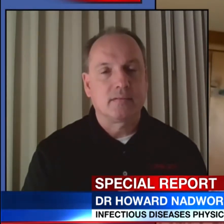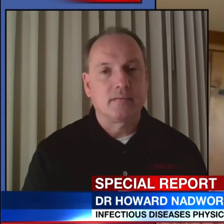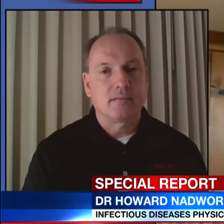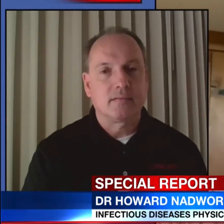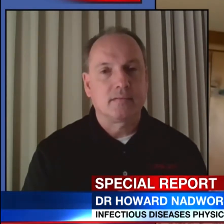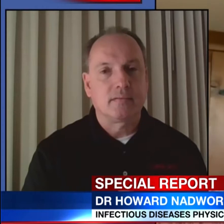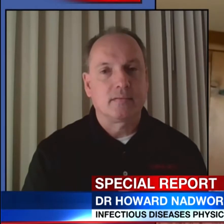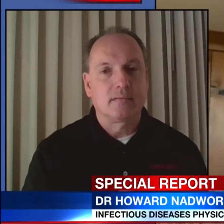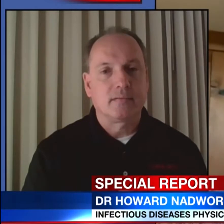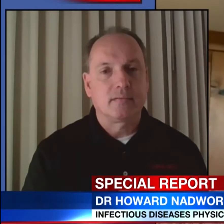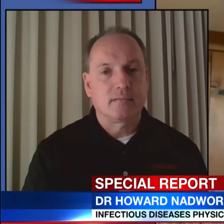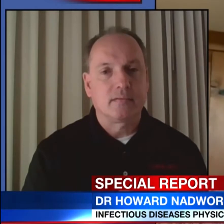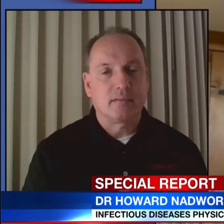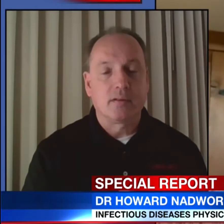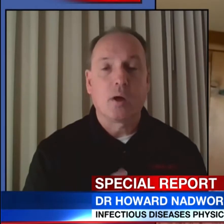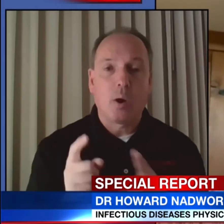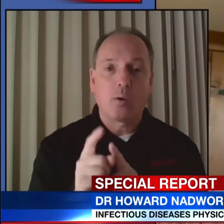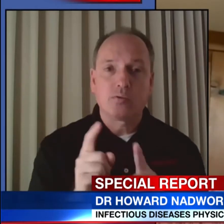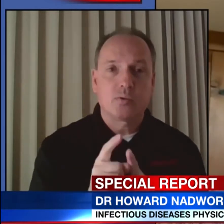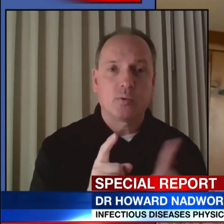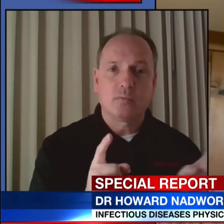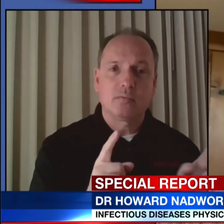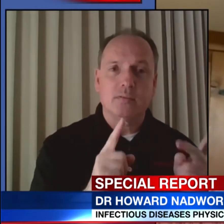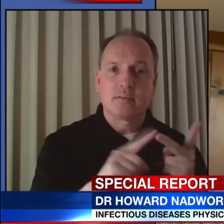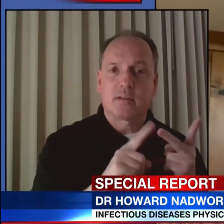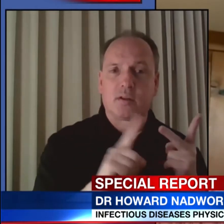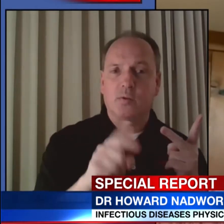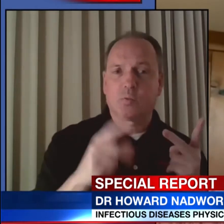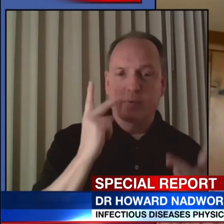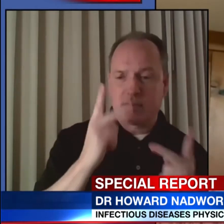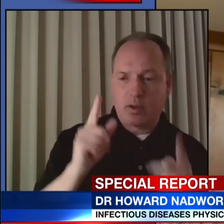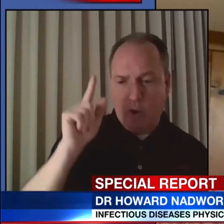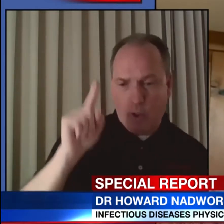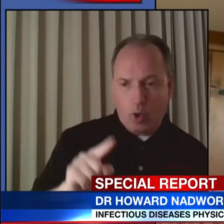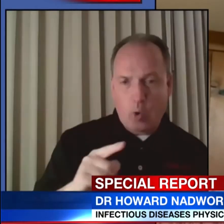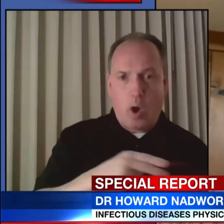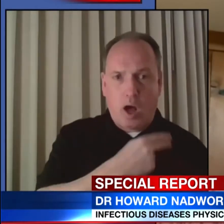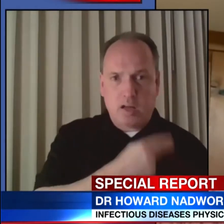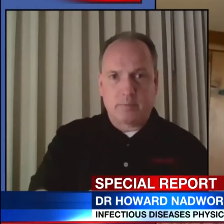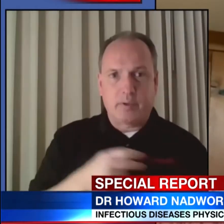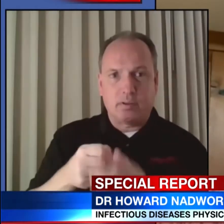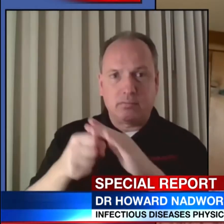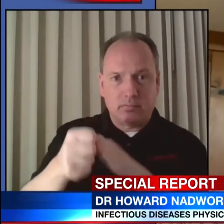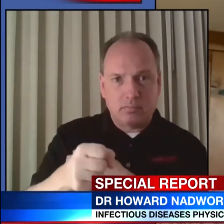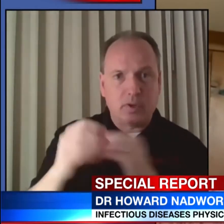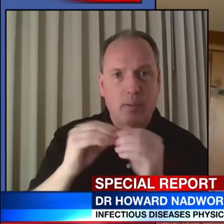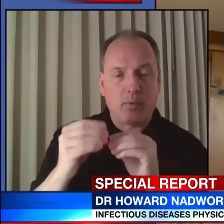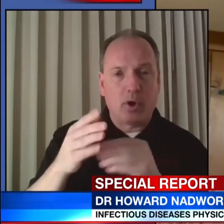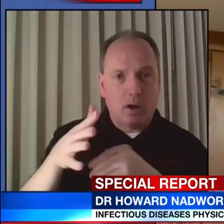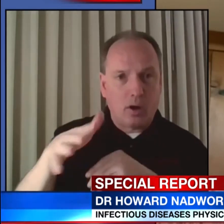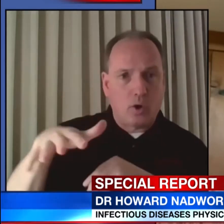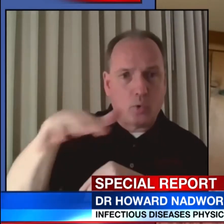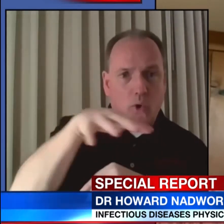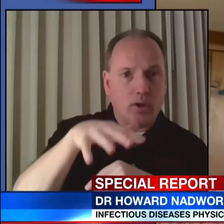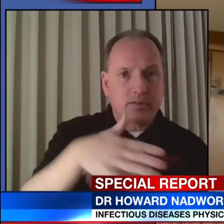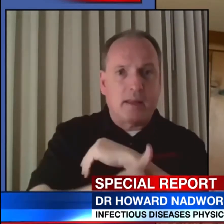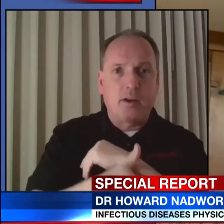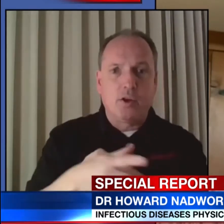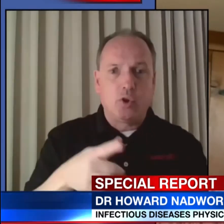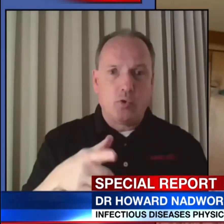HAND -- THAT'S THE REASON -- WE ARE SEEING A LOW